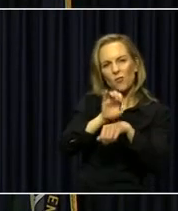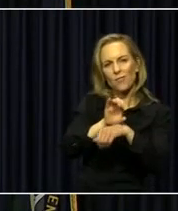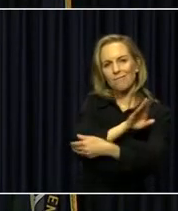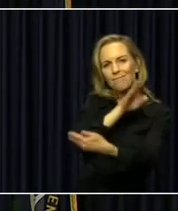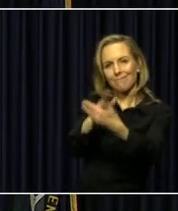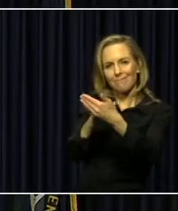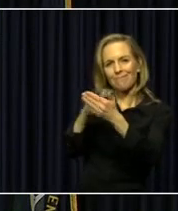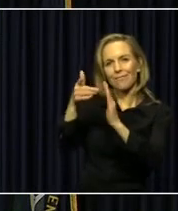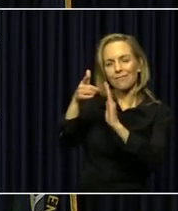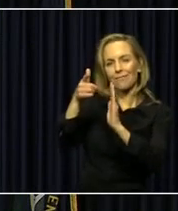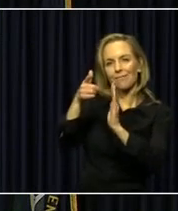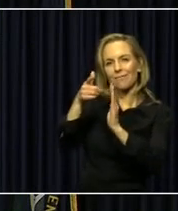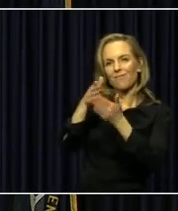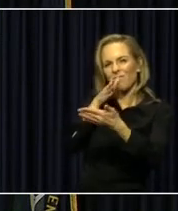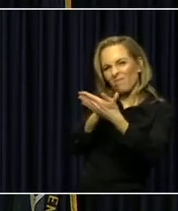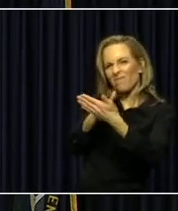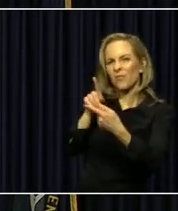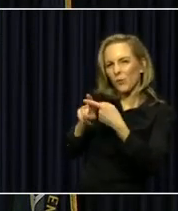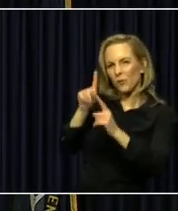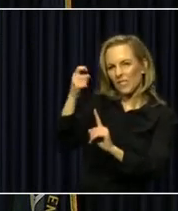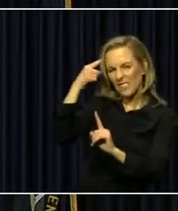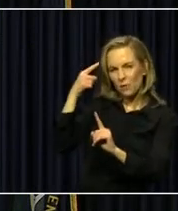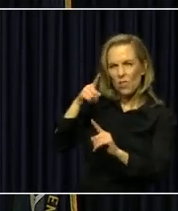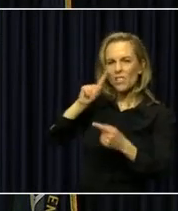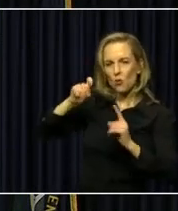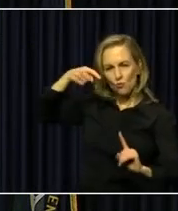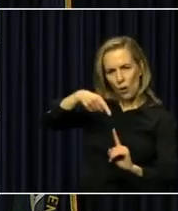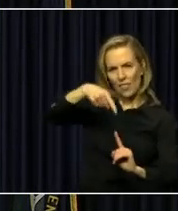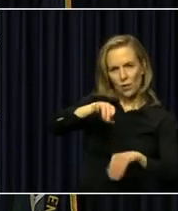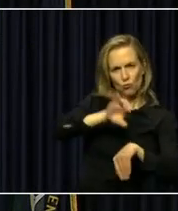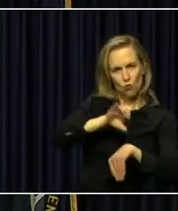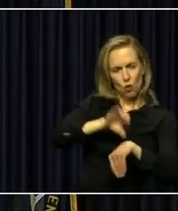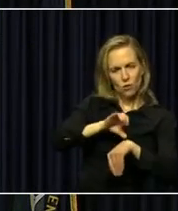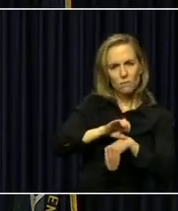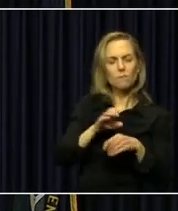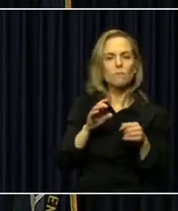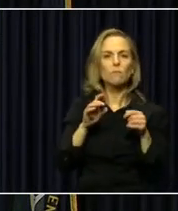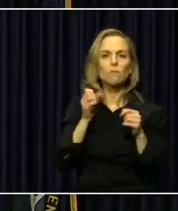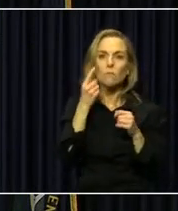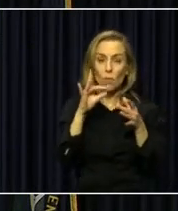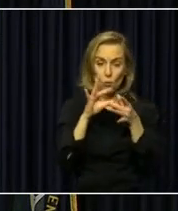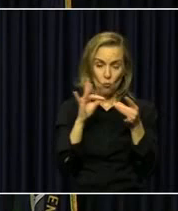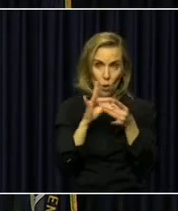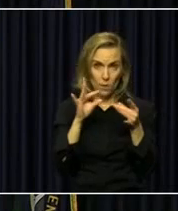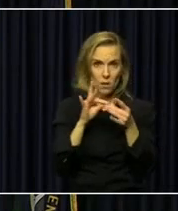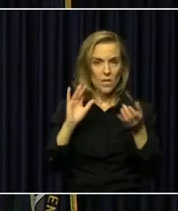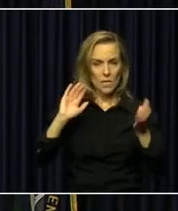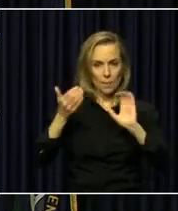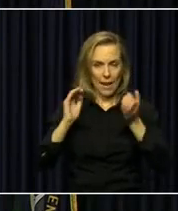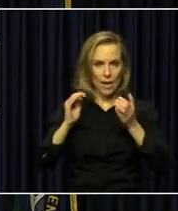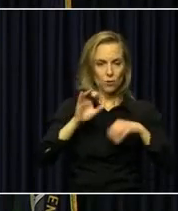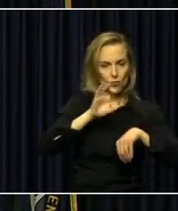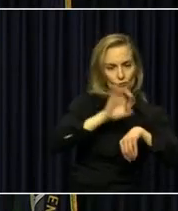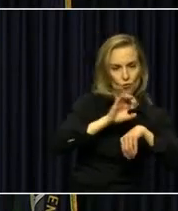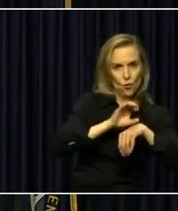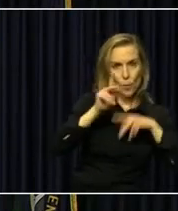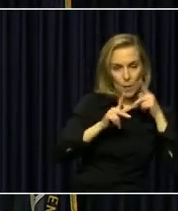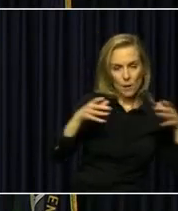KENTUCKY THAN ANYWHERE ELSE, AND I AM VERY GRATEFUL FOR THEM.